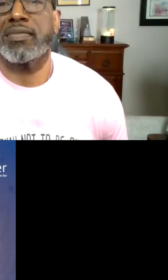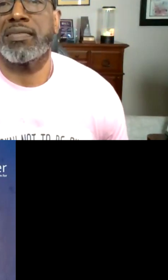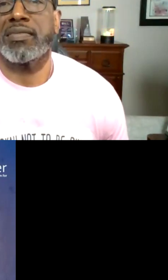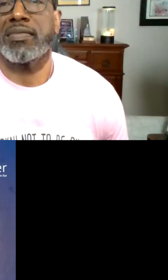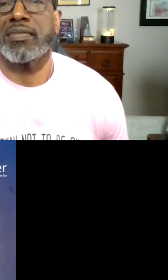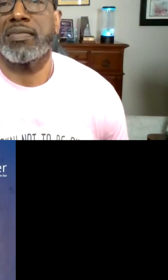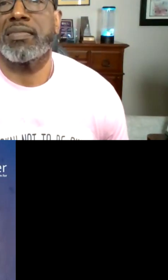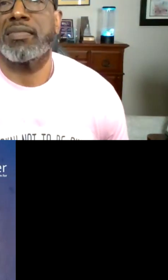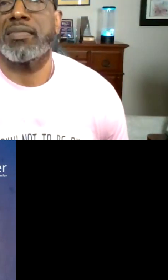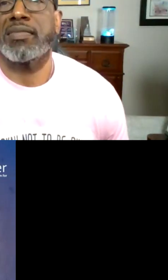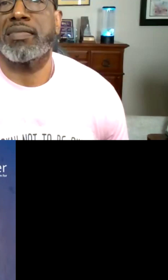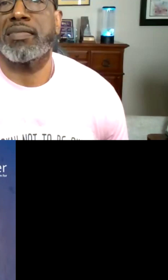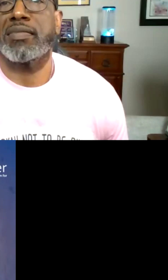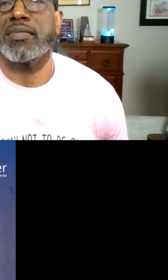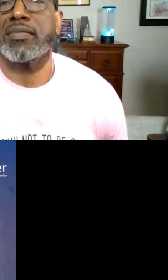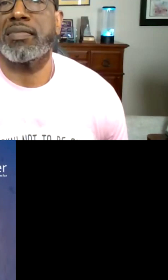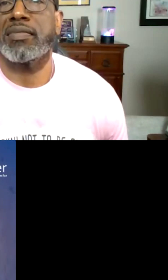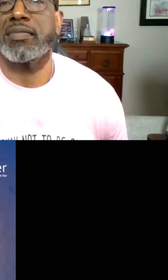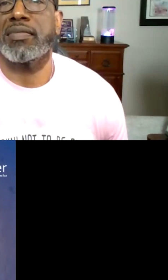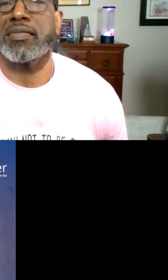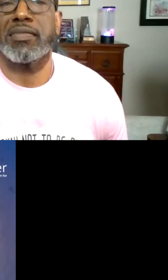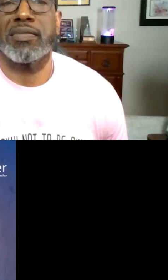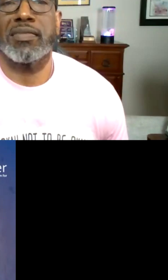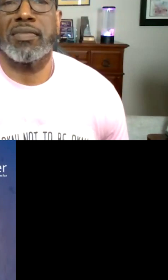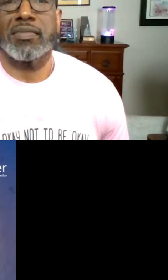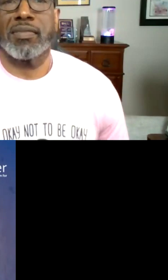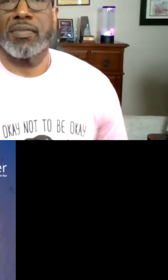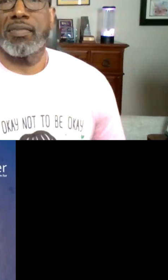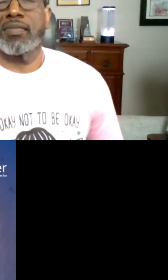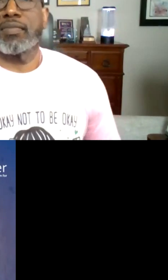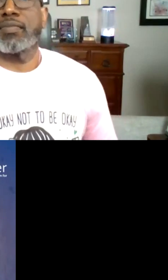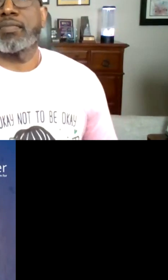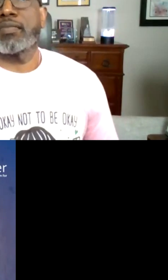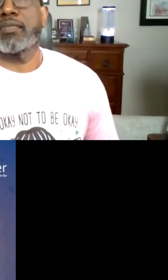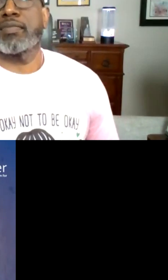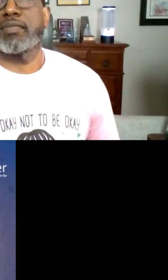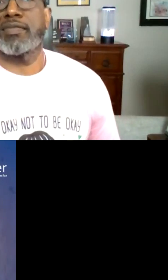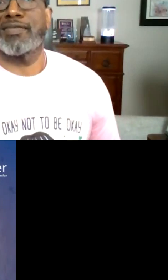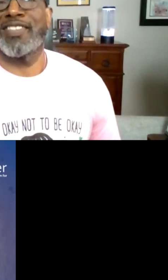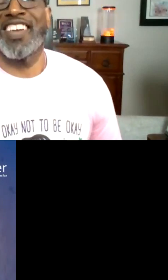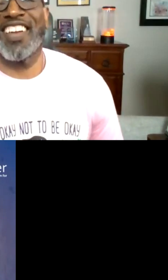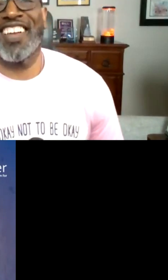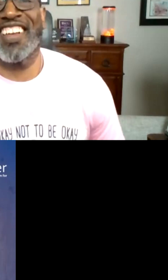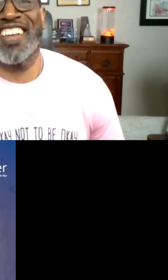ON? TURN YOUR CAMERA ON. ORGANIZERS, HOW CAN WE MAKE VIC AND I SMALLER AND EVERYONE